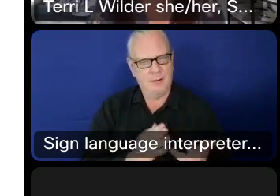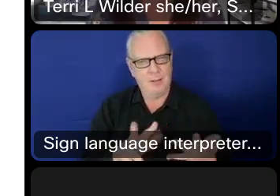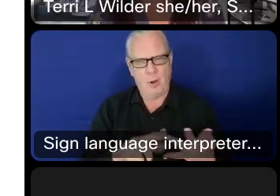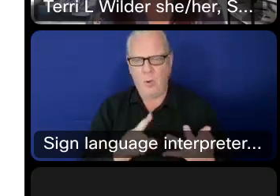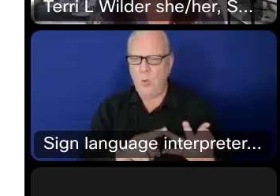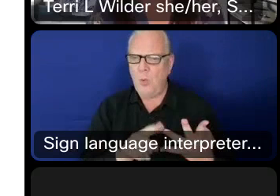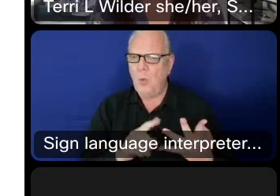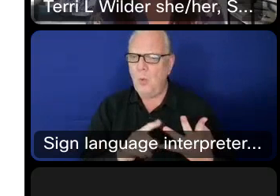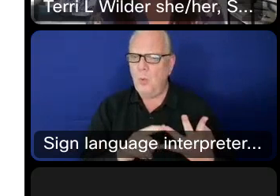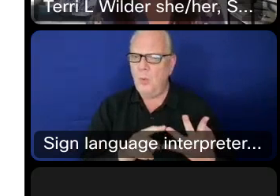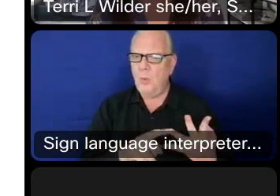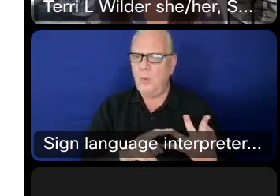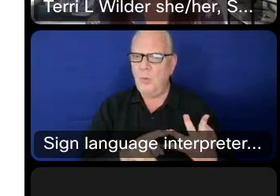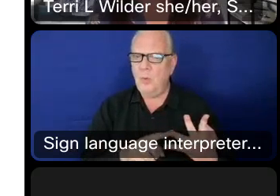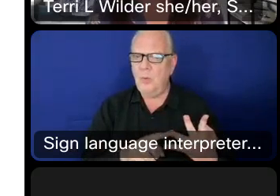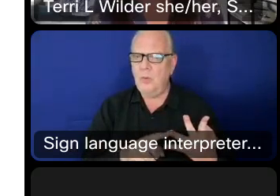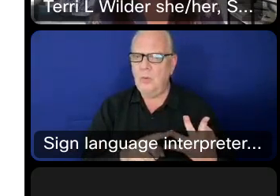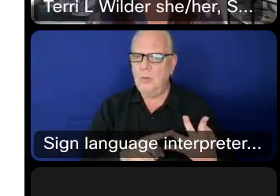want to share with you is actually something that is very